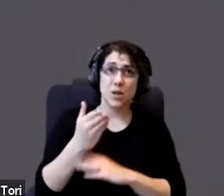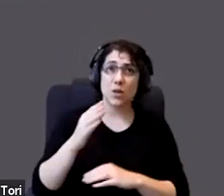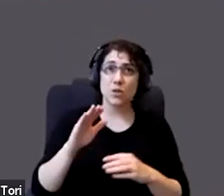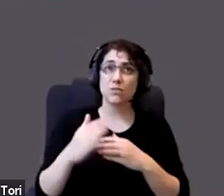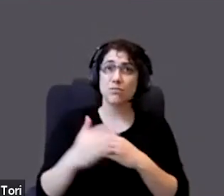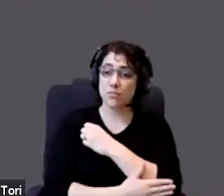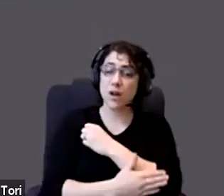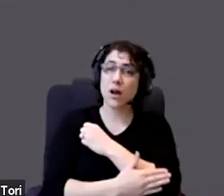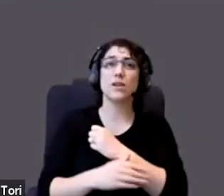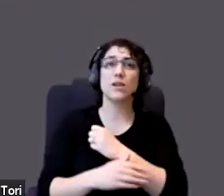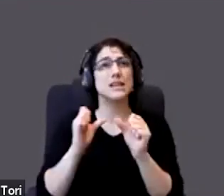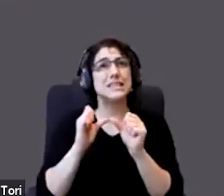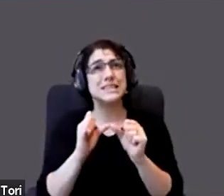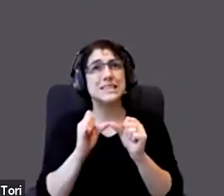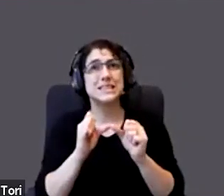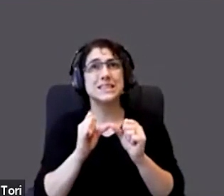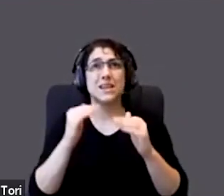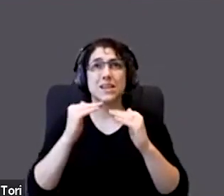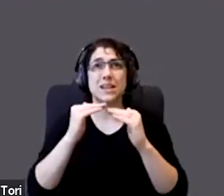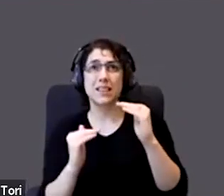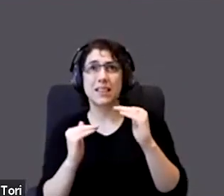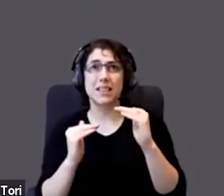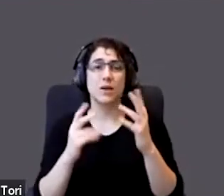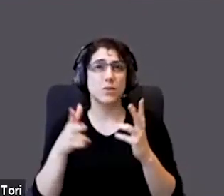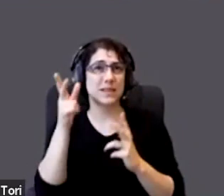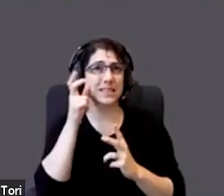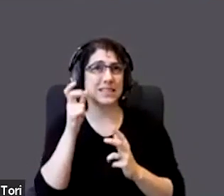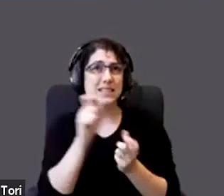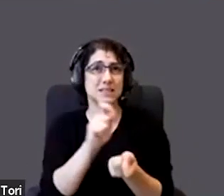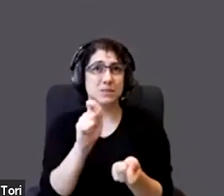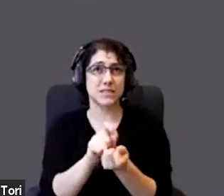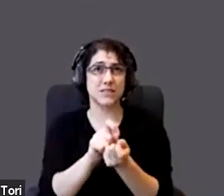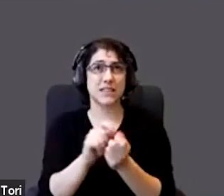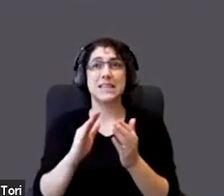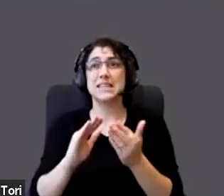there are still persistent inequities that we're seeing in specific cities, regions of the country.